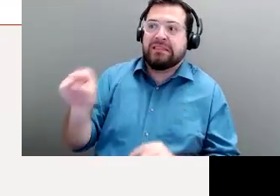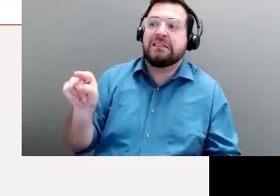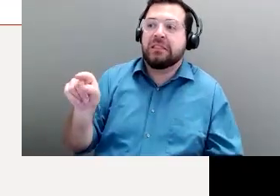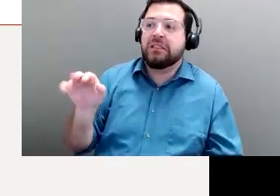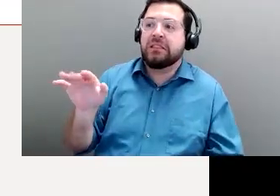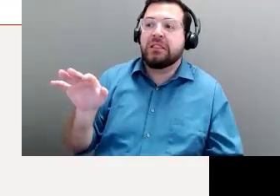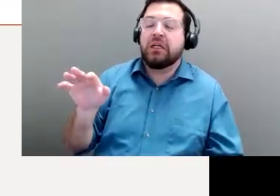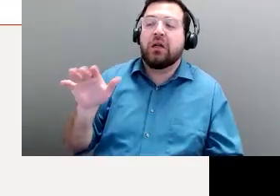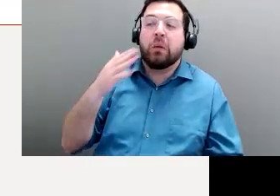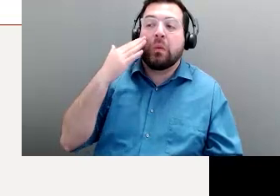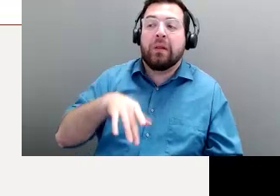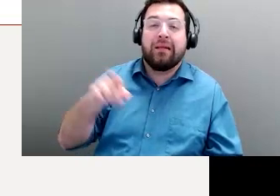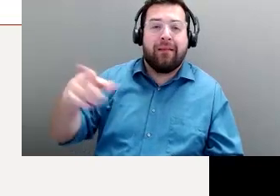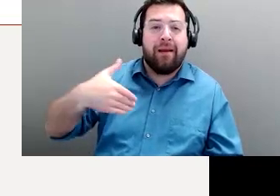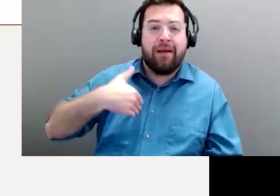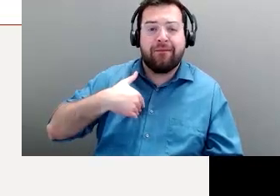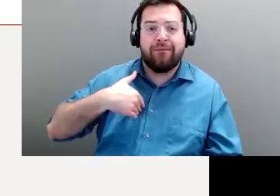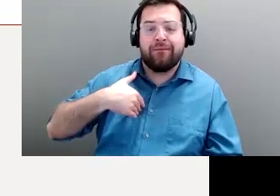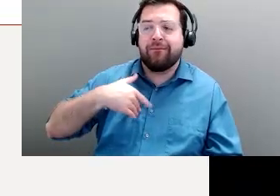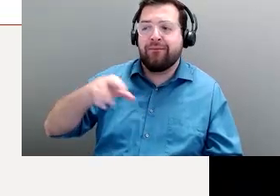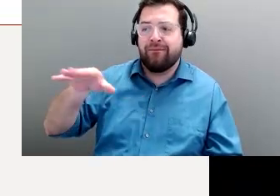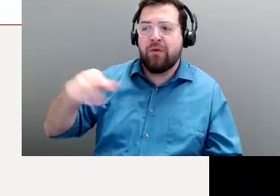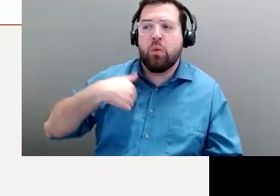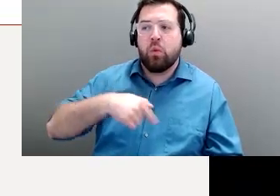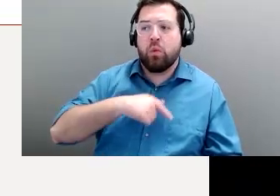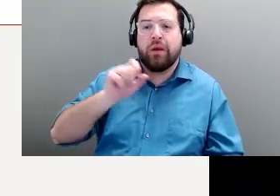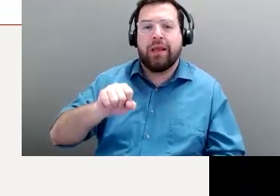they do have an option for us to add course link.